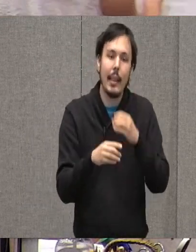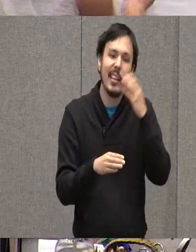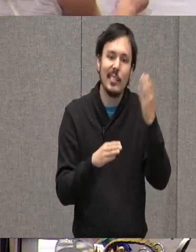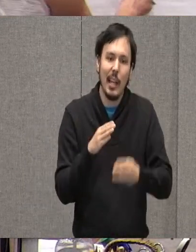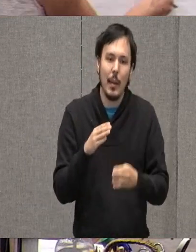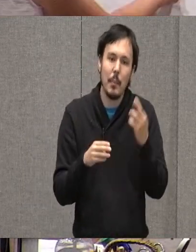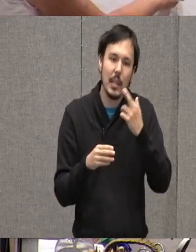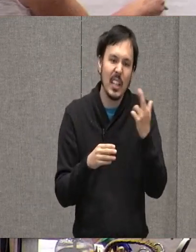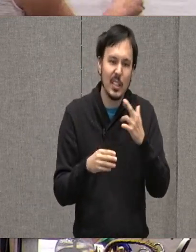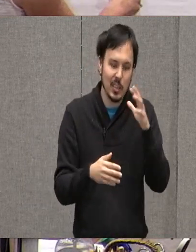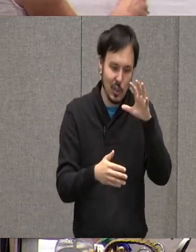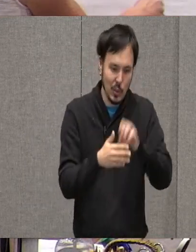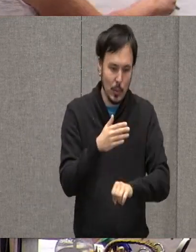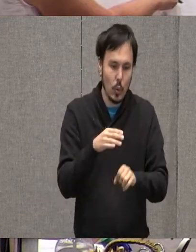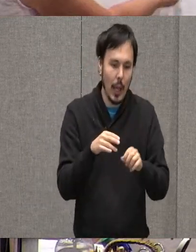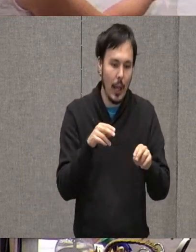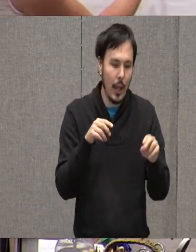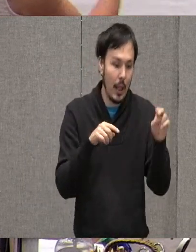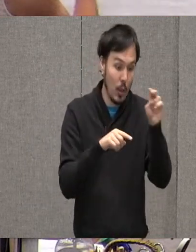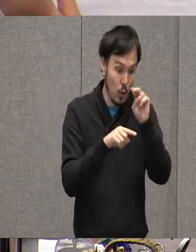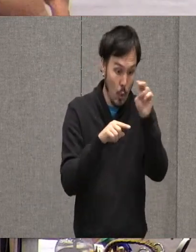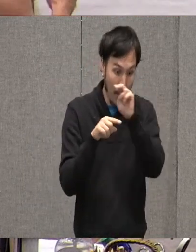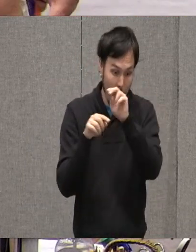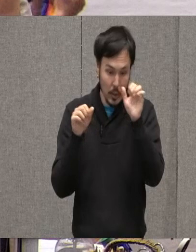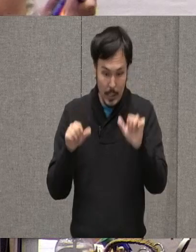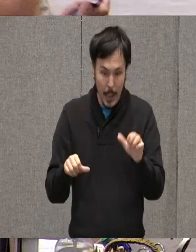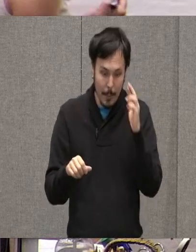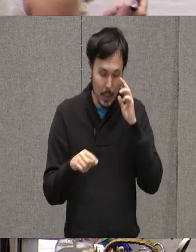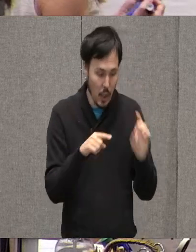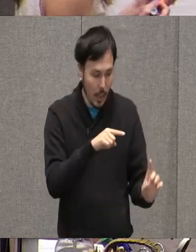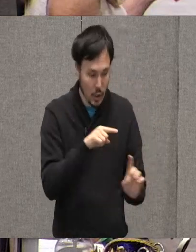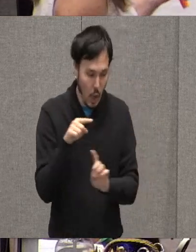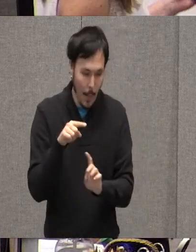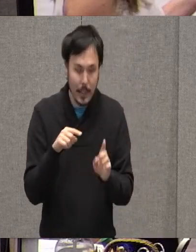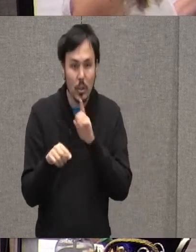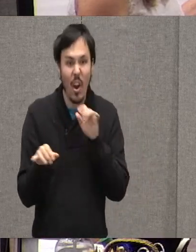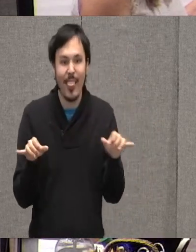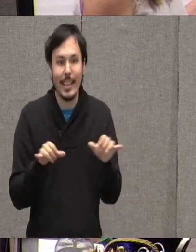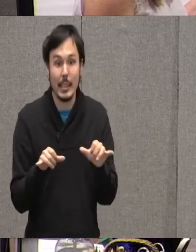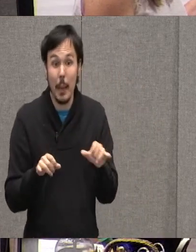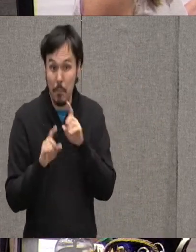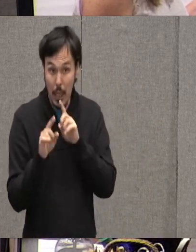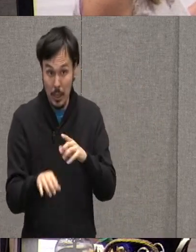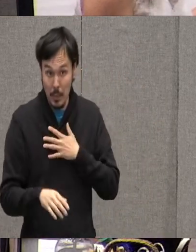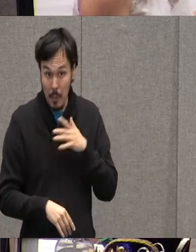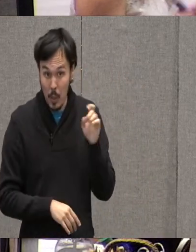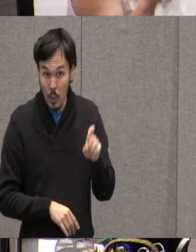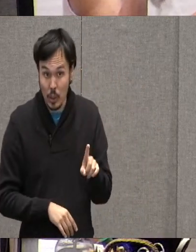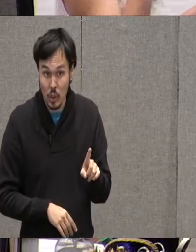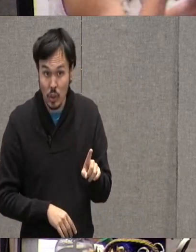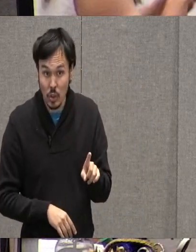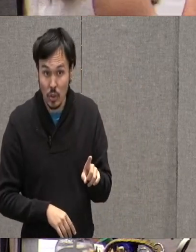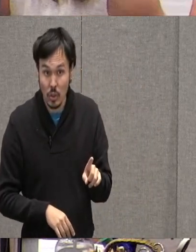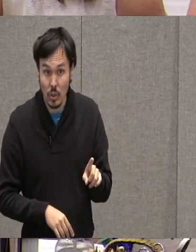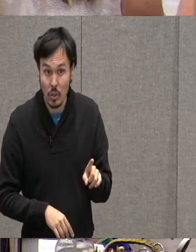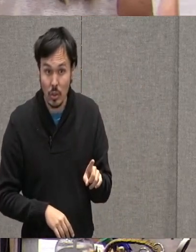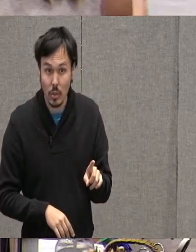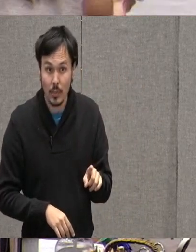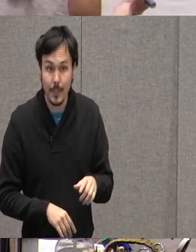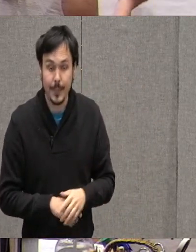since we have common denominators. And then have I answered my question? I haven't written it out, right.